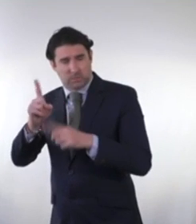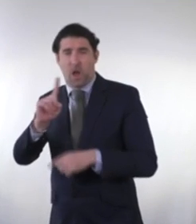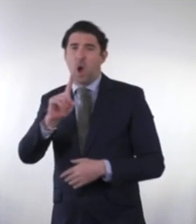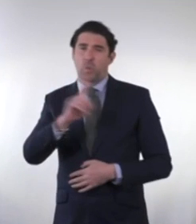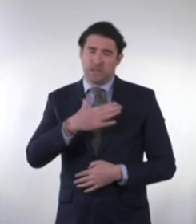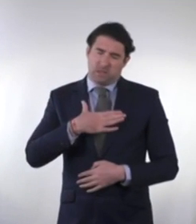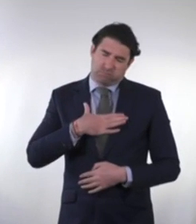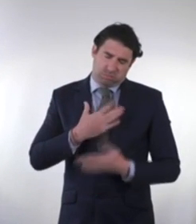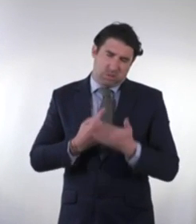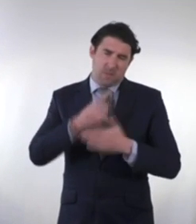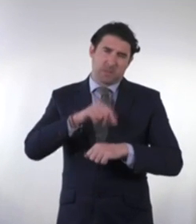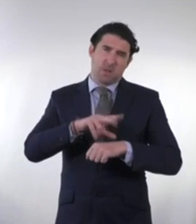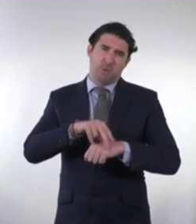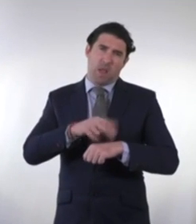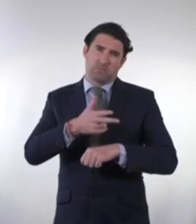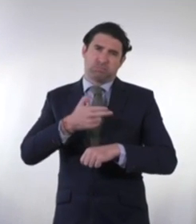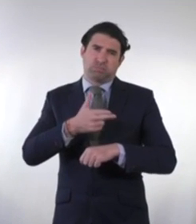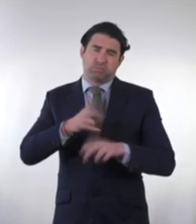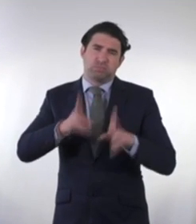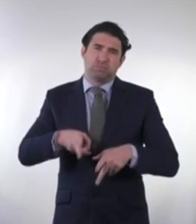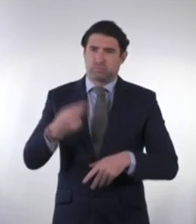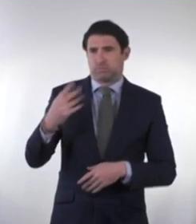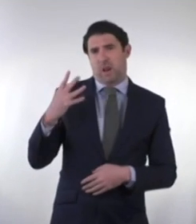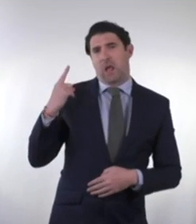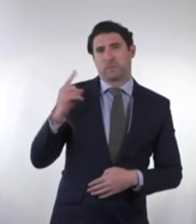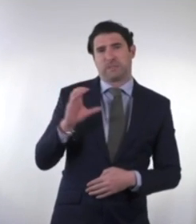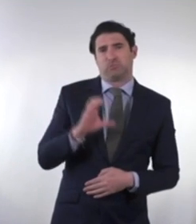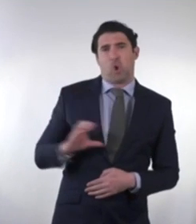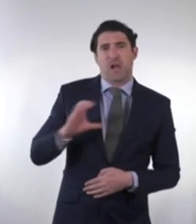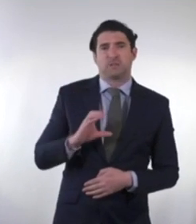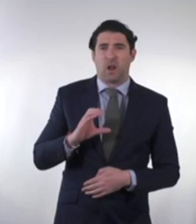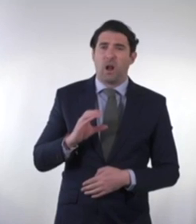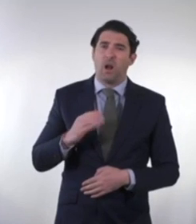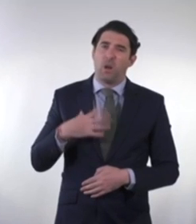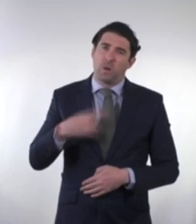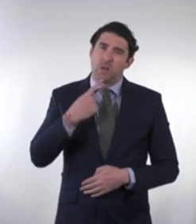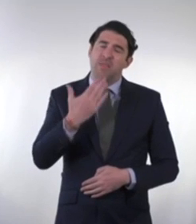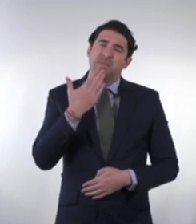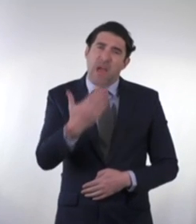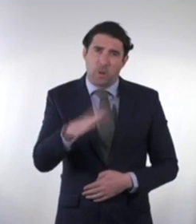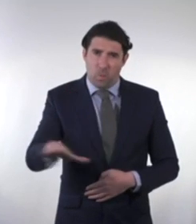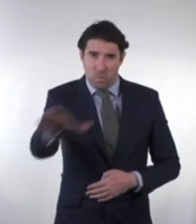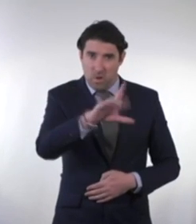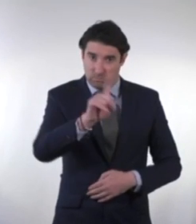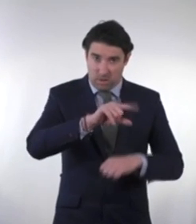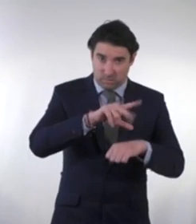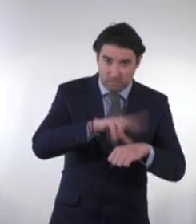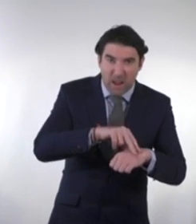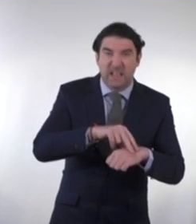One of the consolations of this crisis was that we were able to prevent so many rough sleepers from